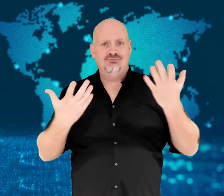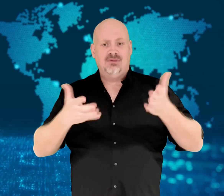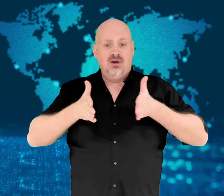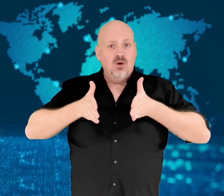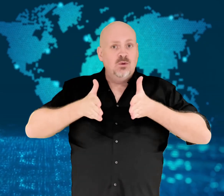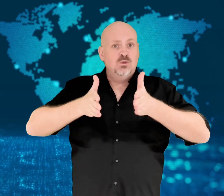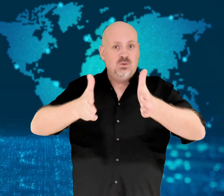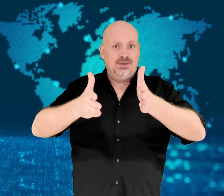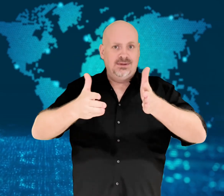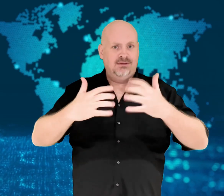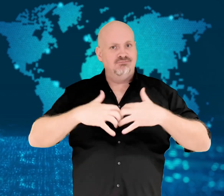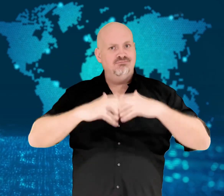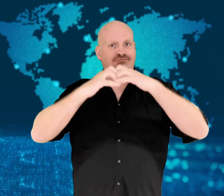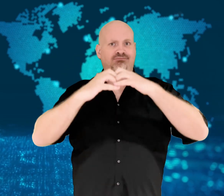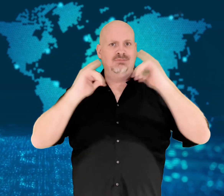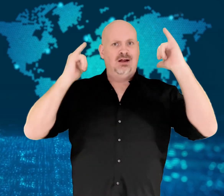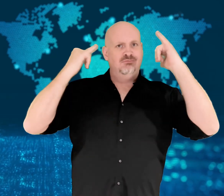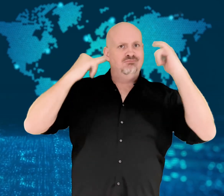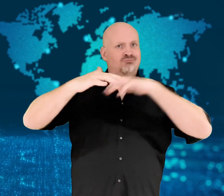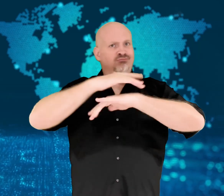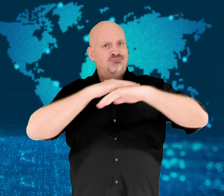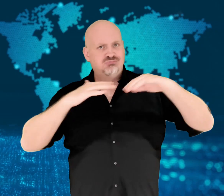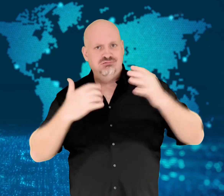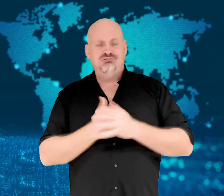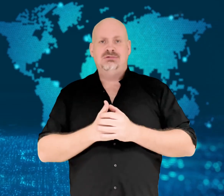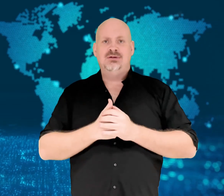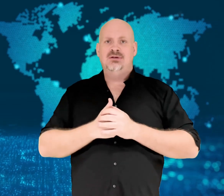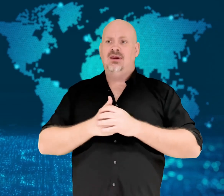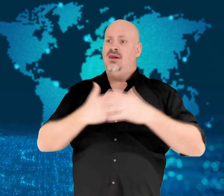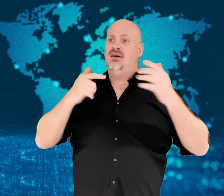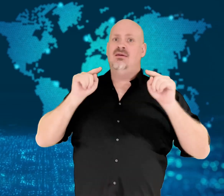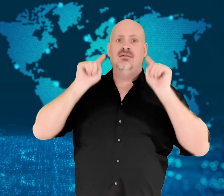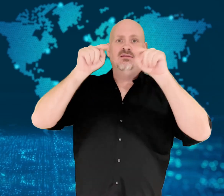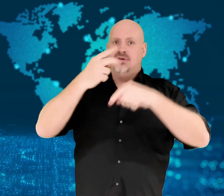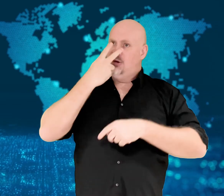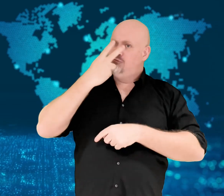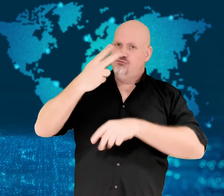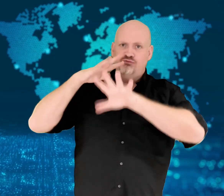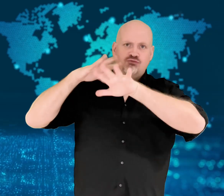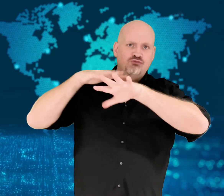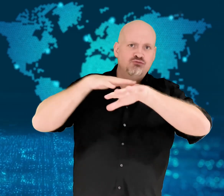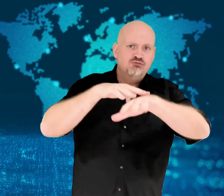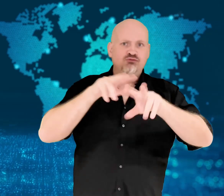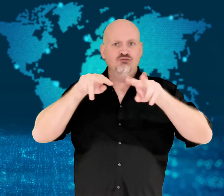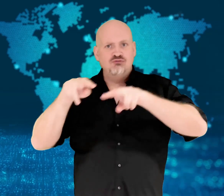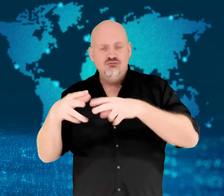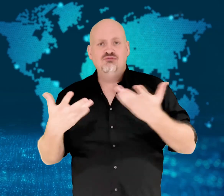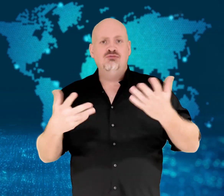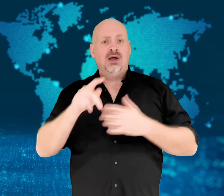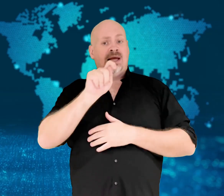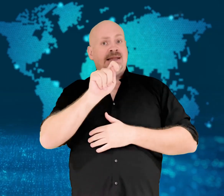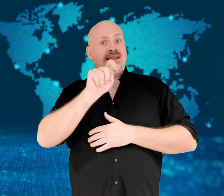street parties, watching ceremonies, watching the concert on TV.